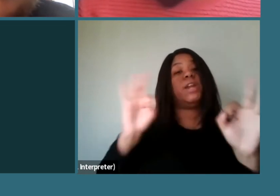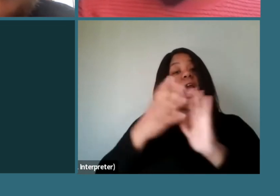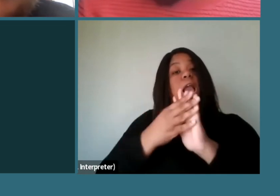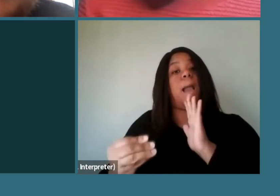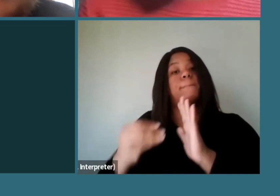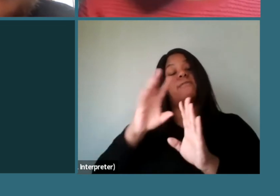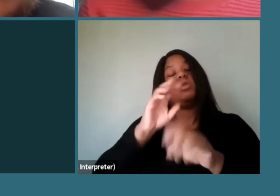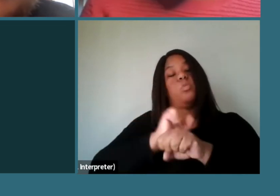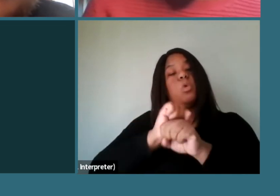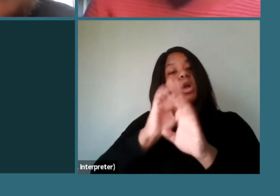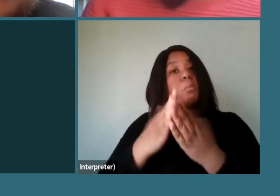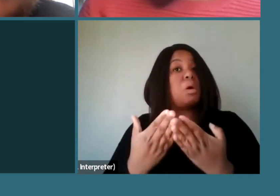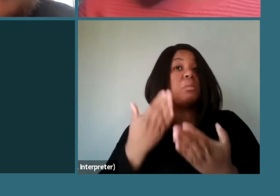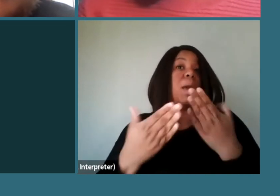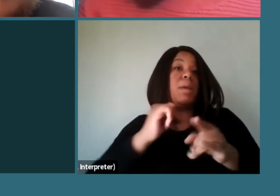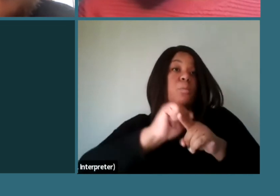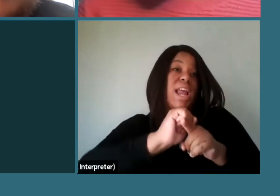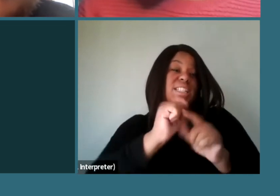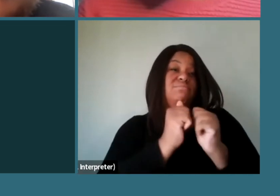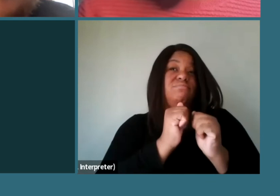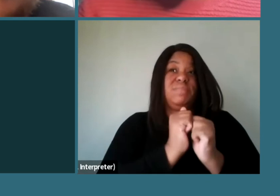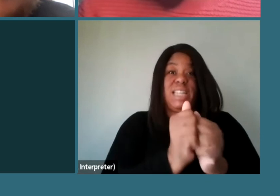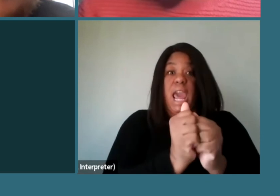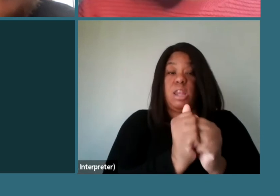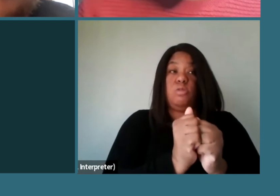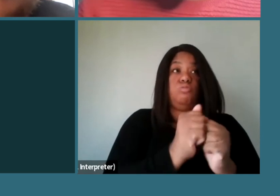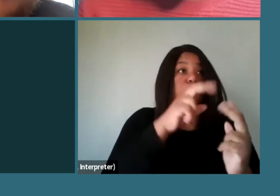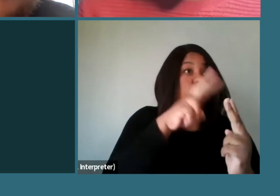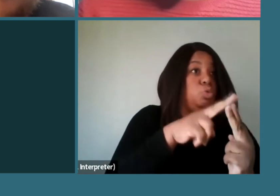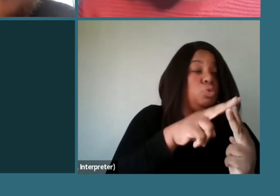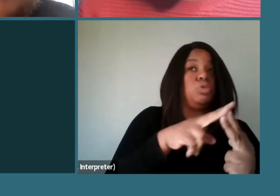in groups of two or whatever, it might be to practice some of these different